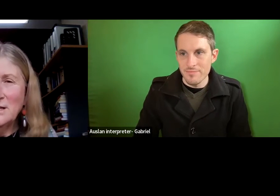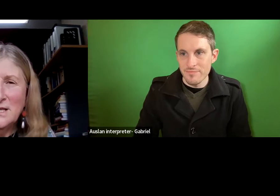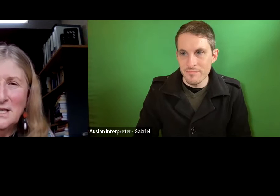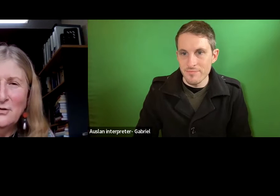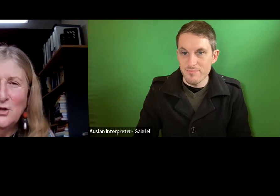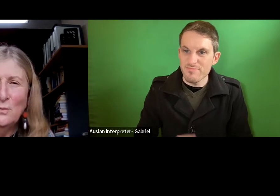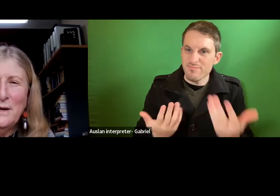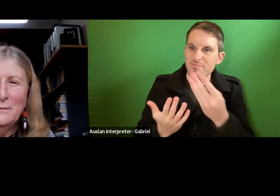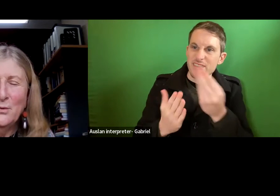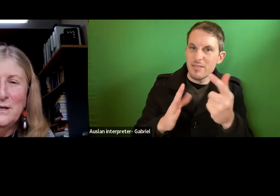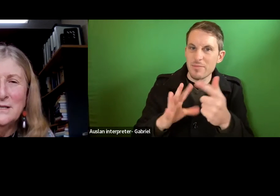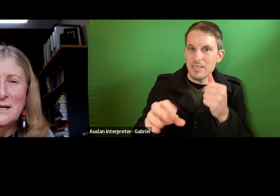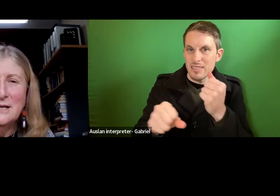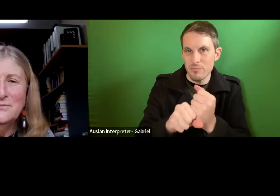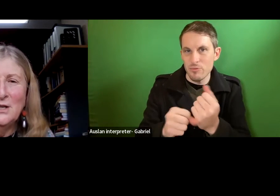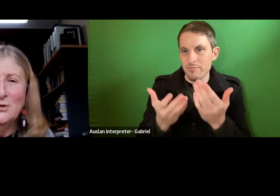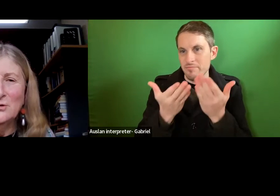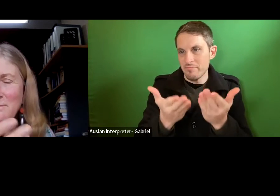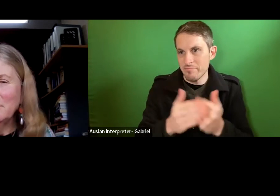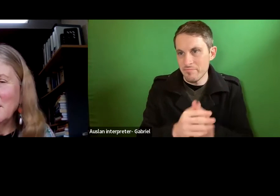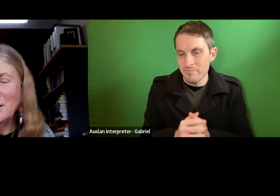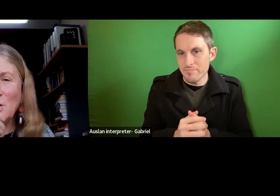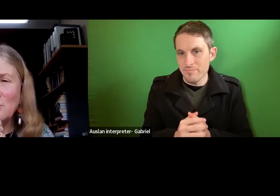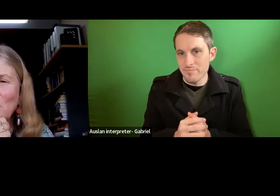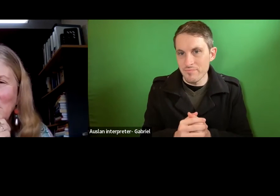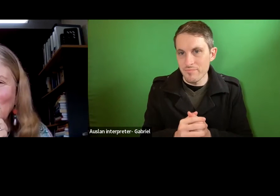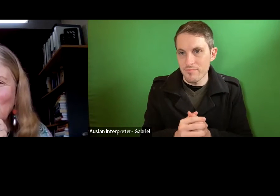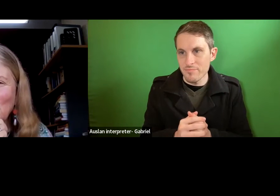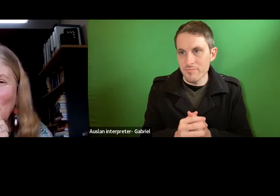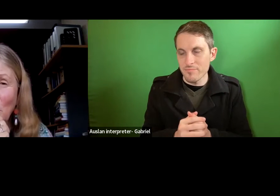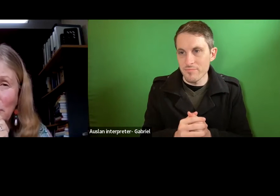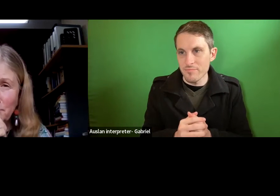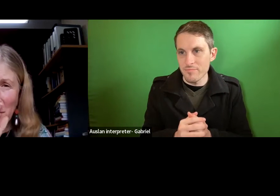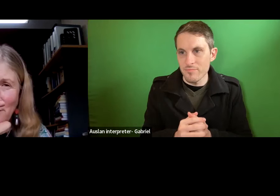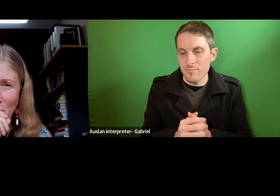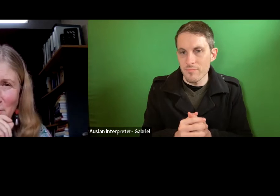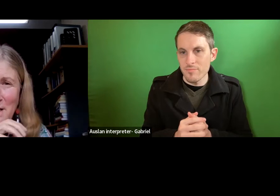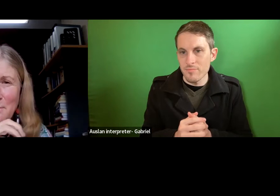are here in your PowerPoint include, and I won't read through them all and you've got them there,